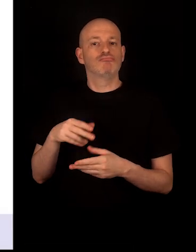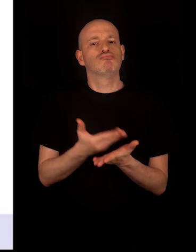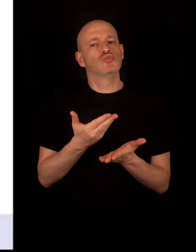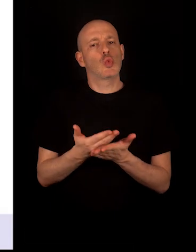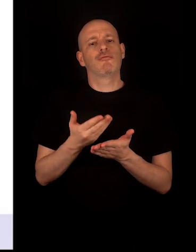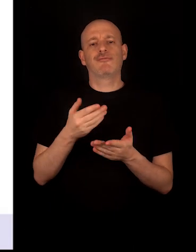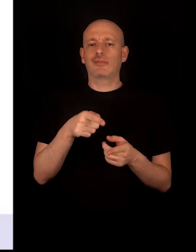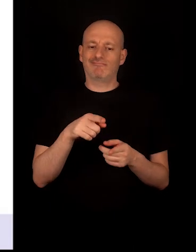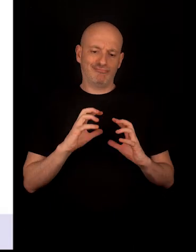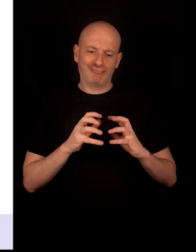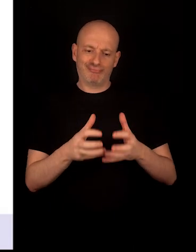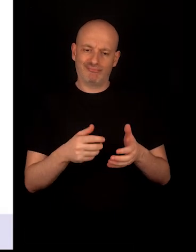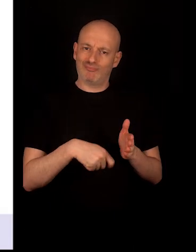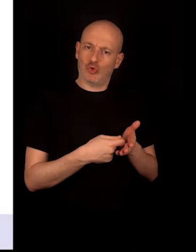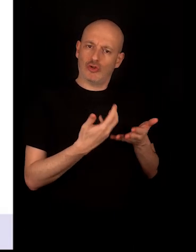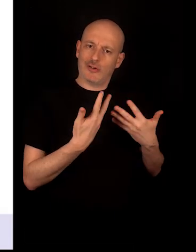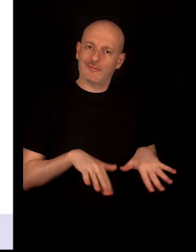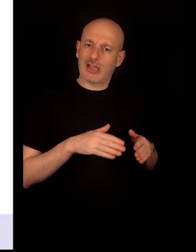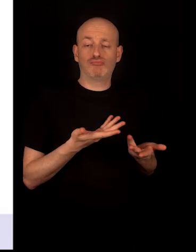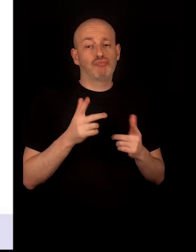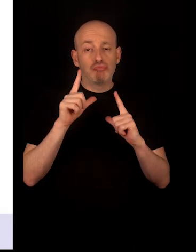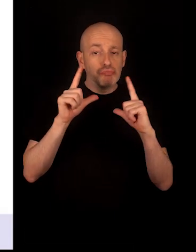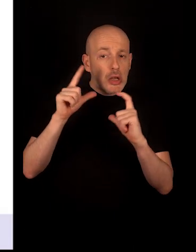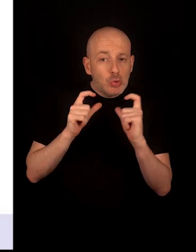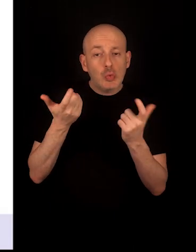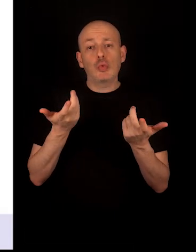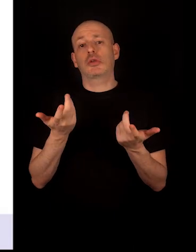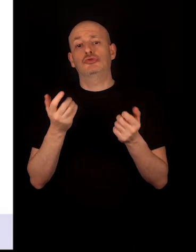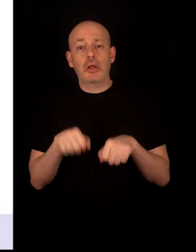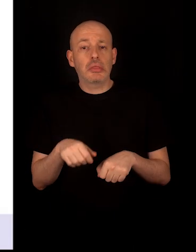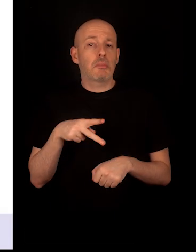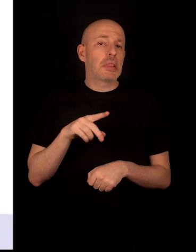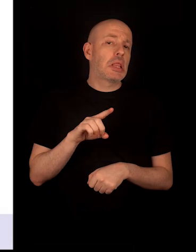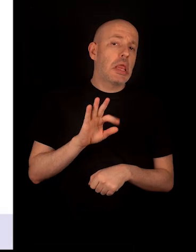proving and illustrating the implementation of your project. So some photos,